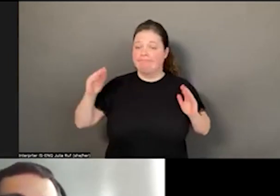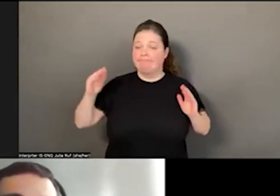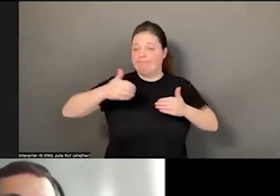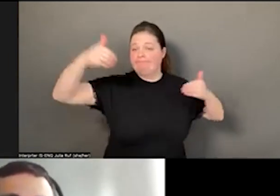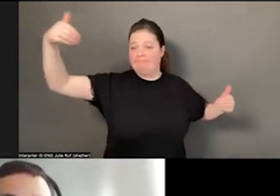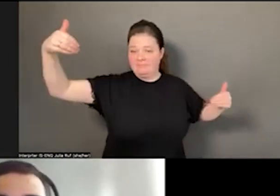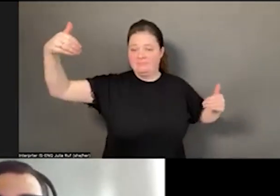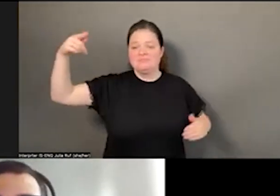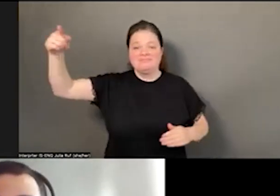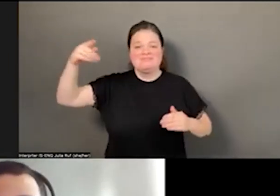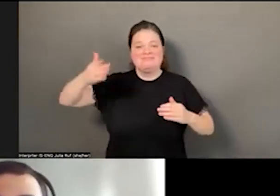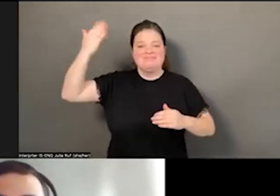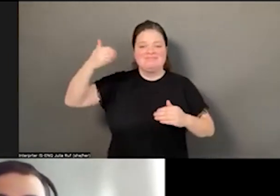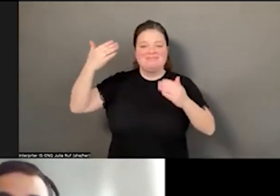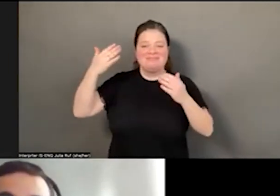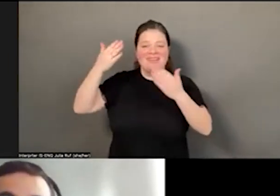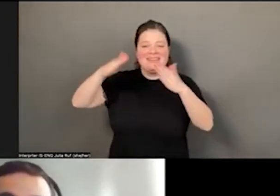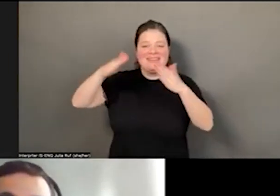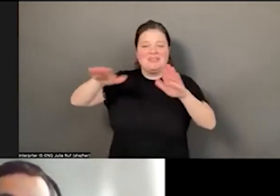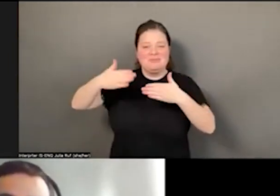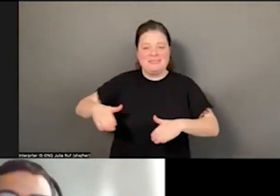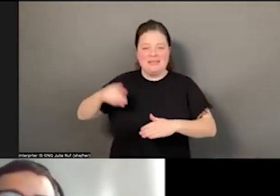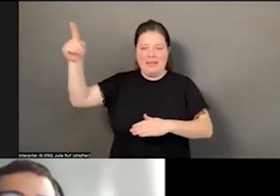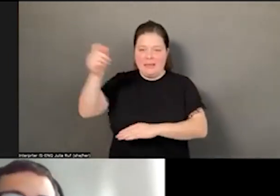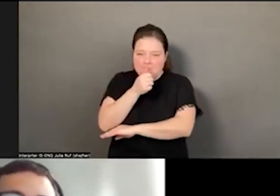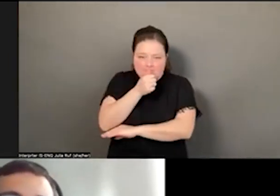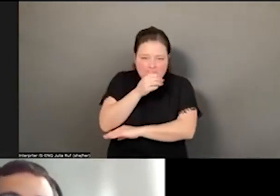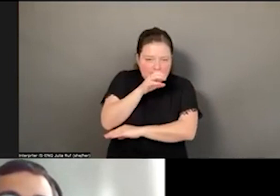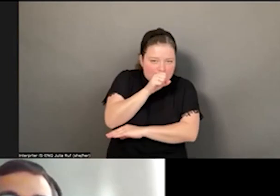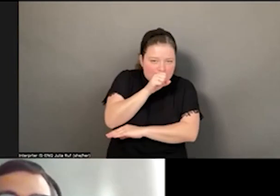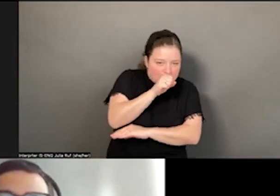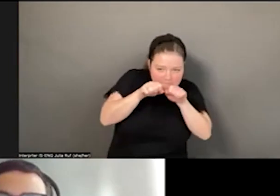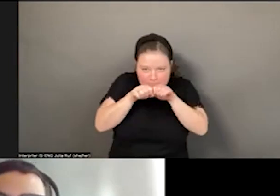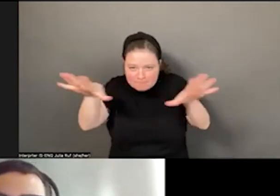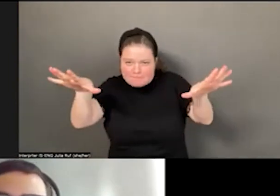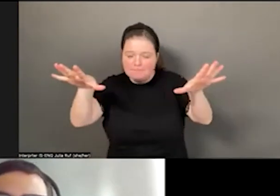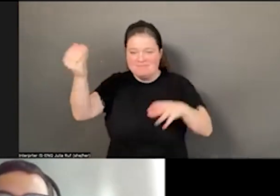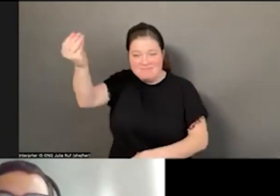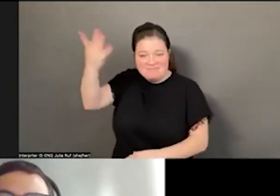So now we are studying and seeing what the Commission plans to do to improve